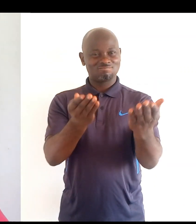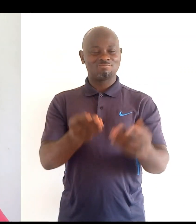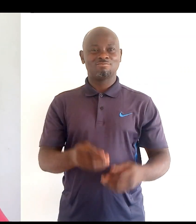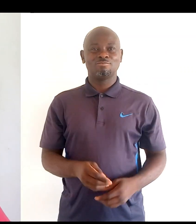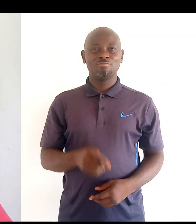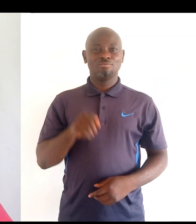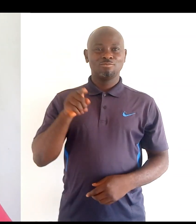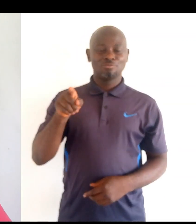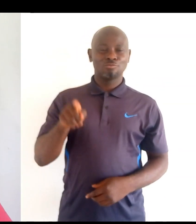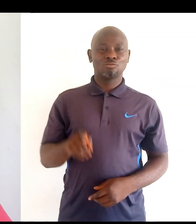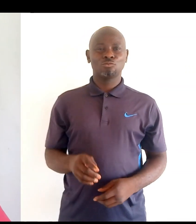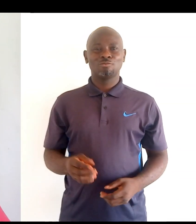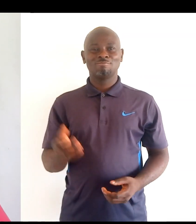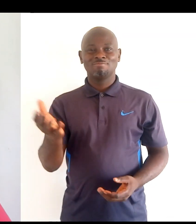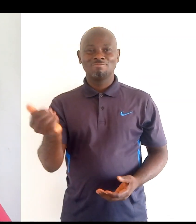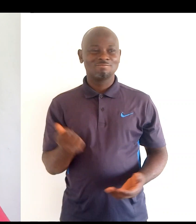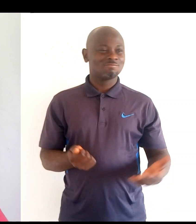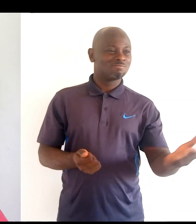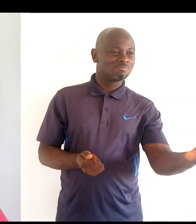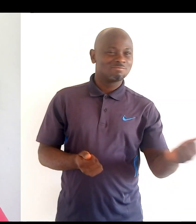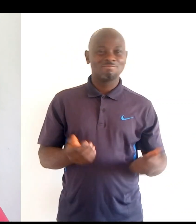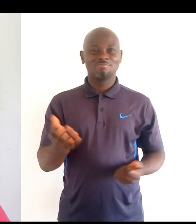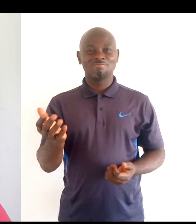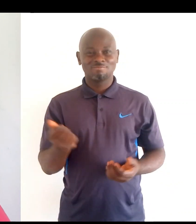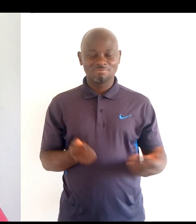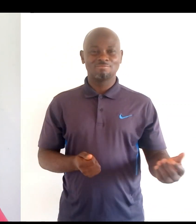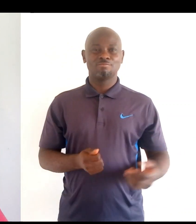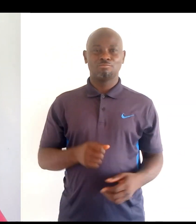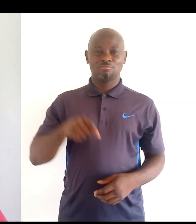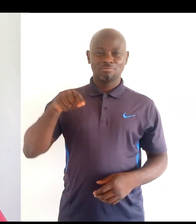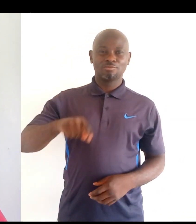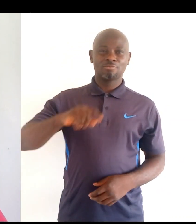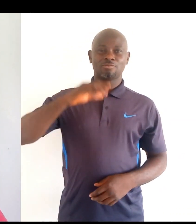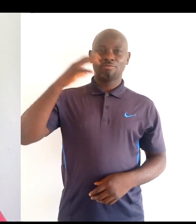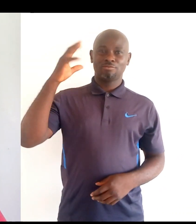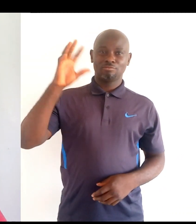And then we'll look at the disadvantage in relation to indigenous deaf African communities.